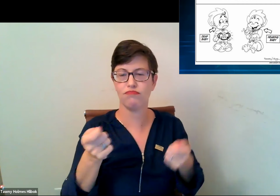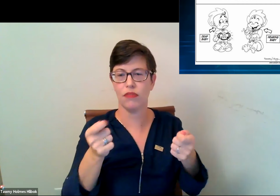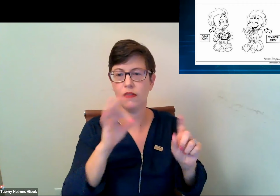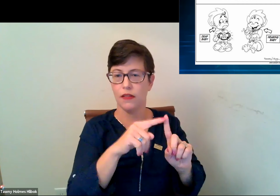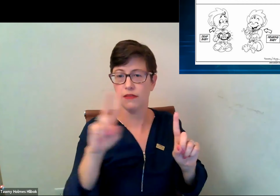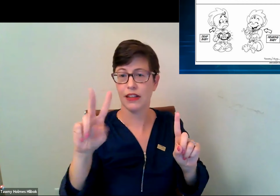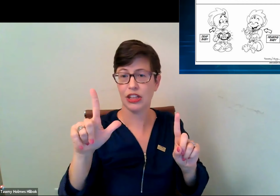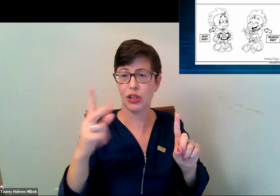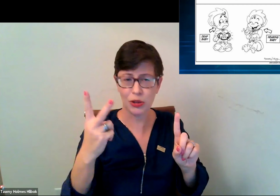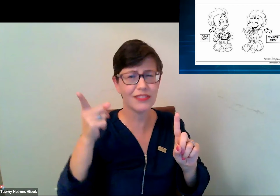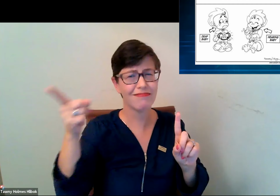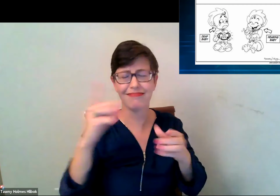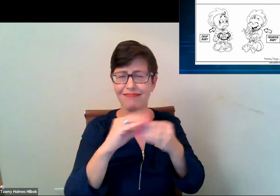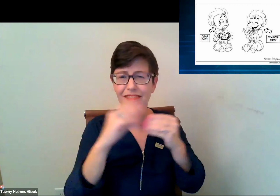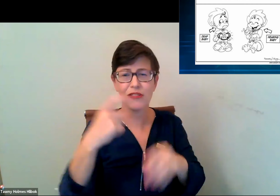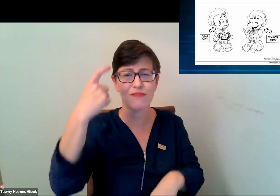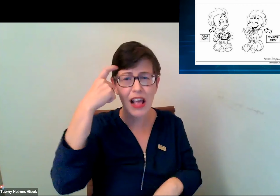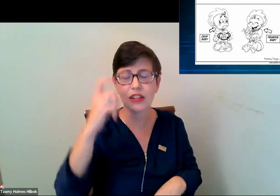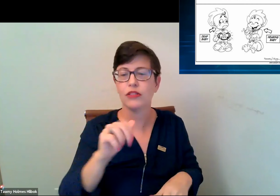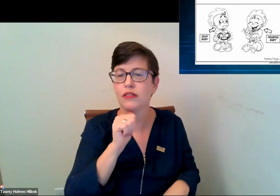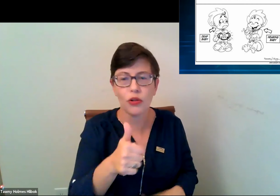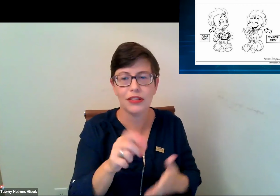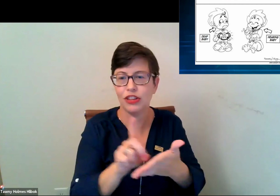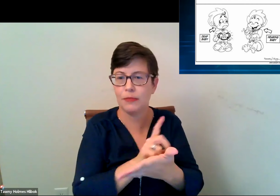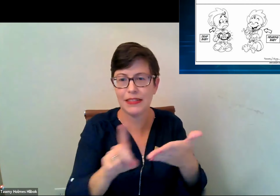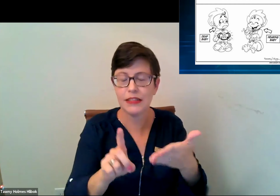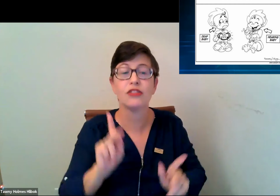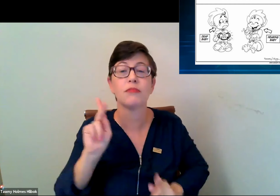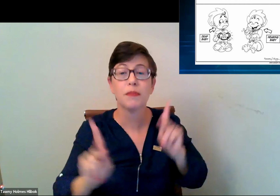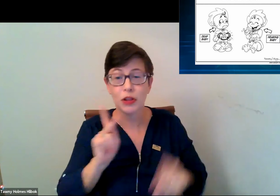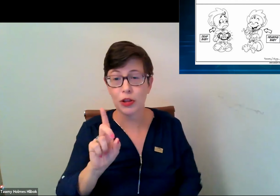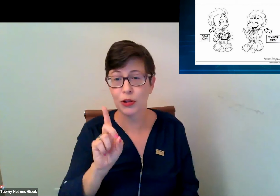Tito is the director of a big deal to.